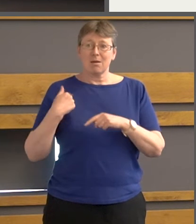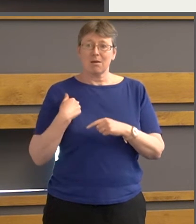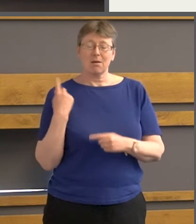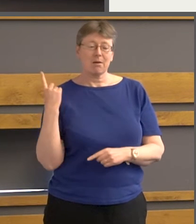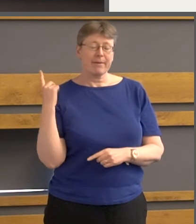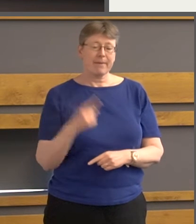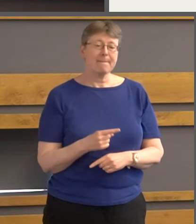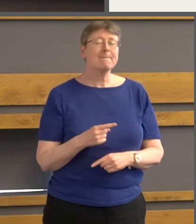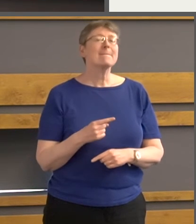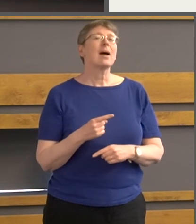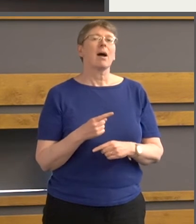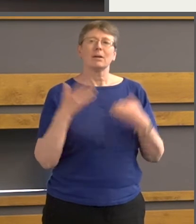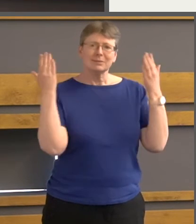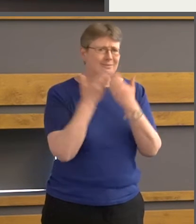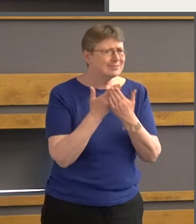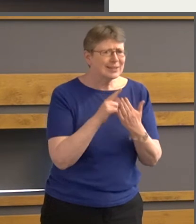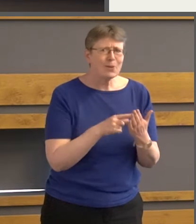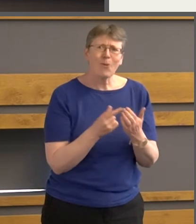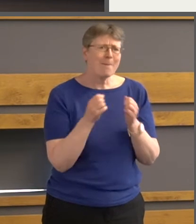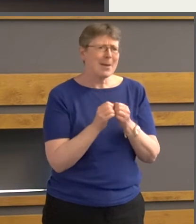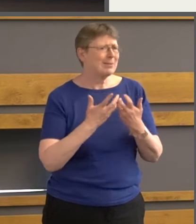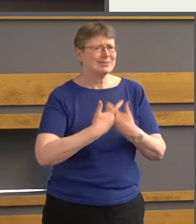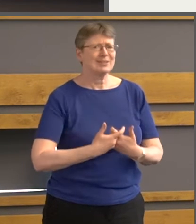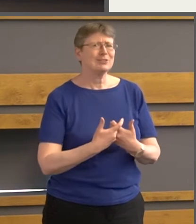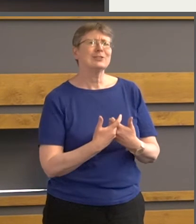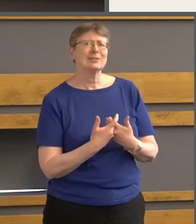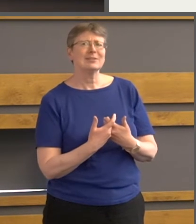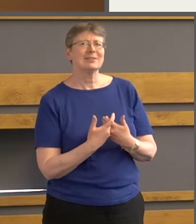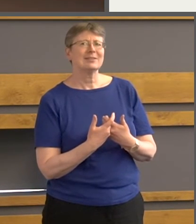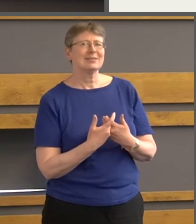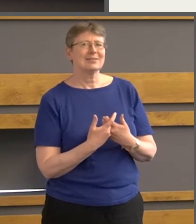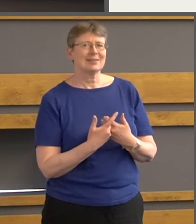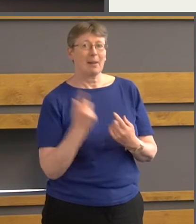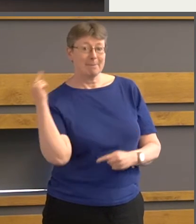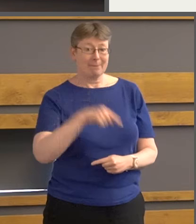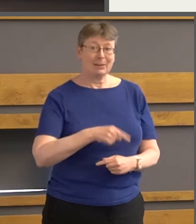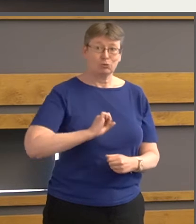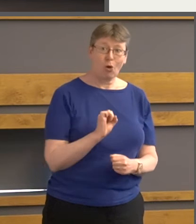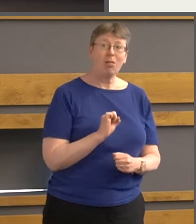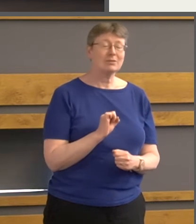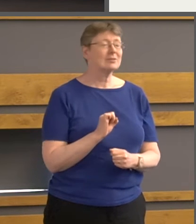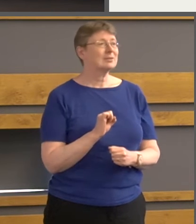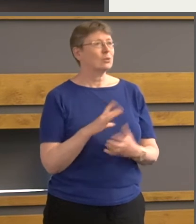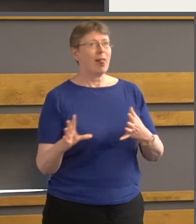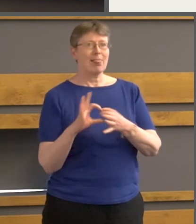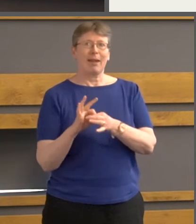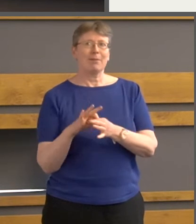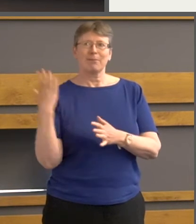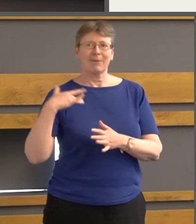the paper technology in Scotland. So there were links there already.